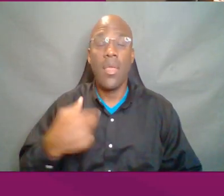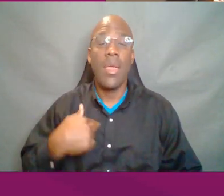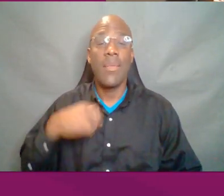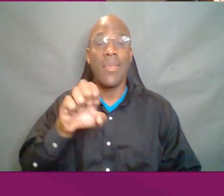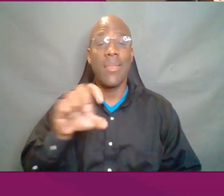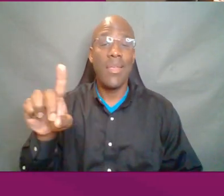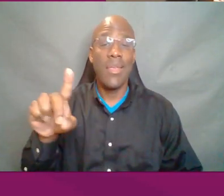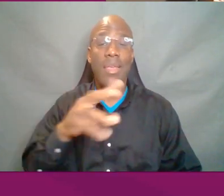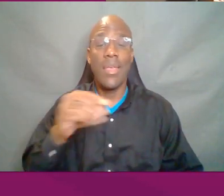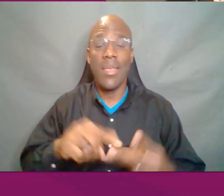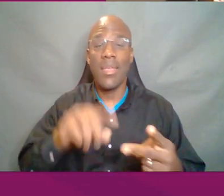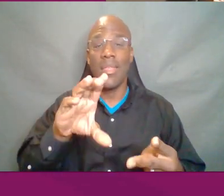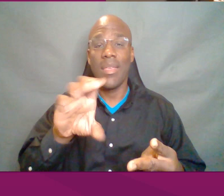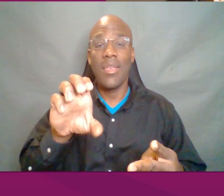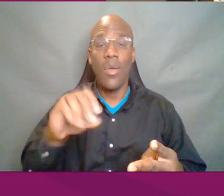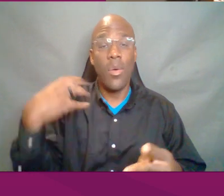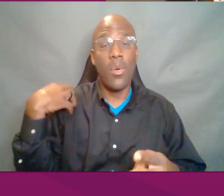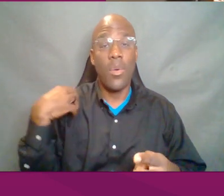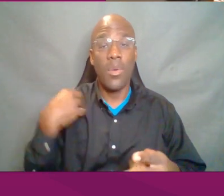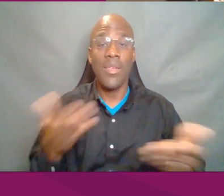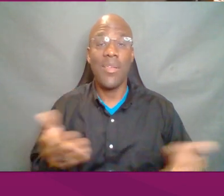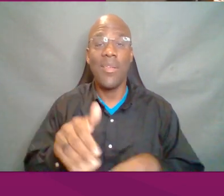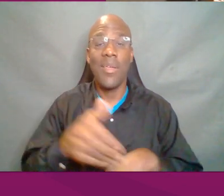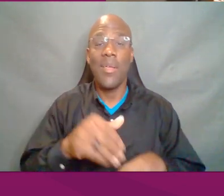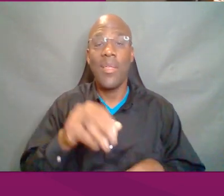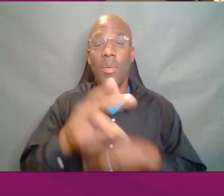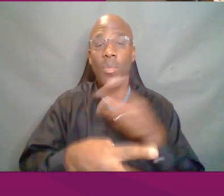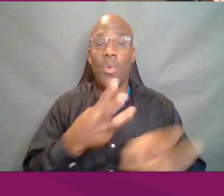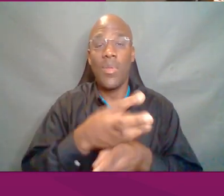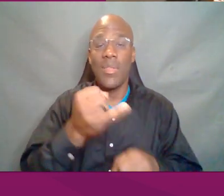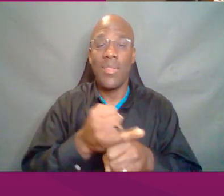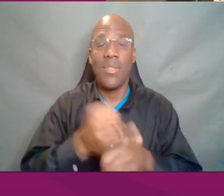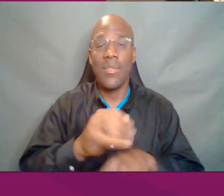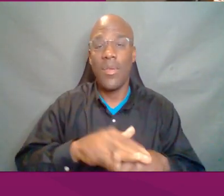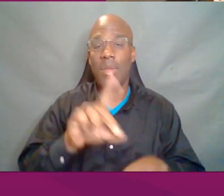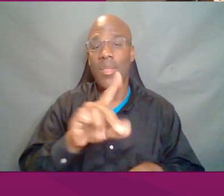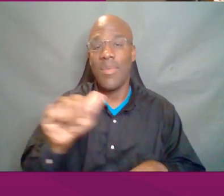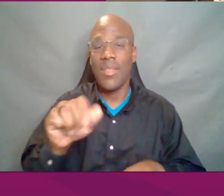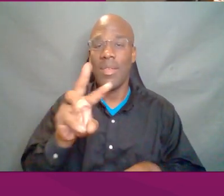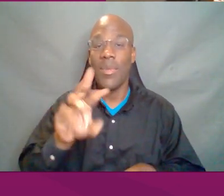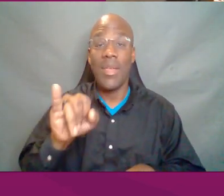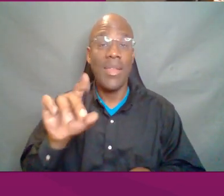the Executive Director and CEO at the World Institute on Disability. Throughout this four-part